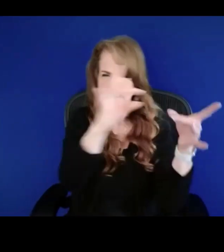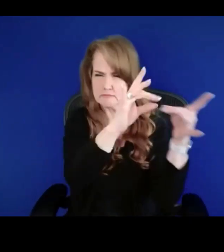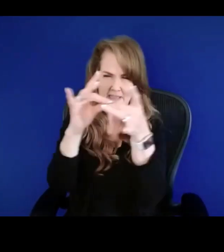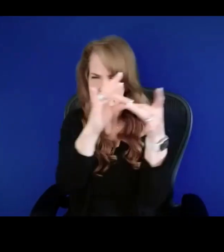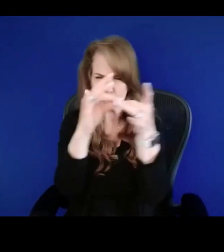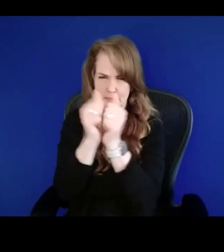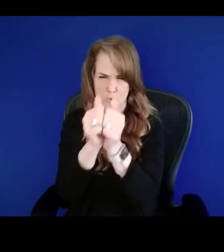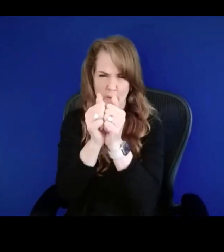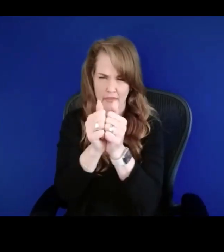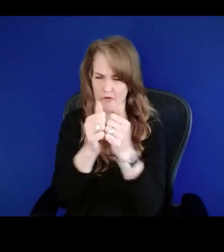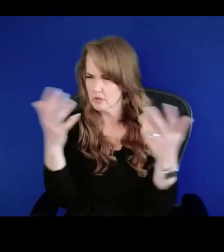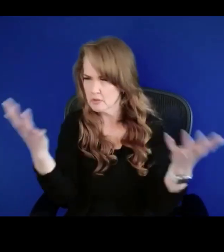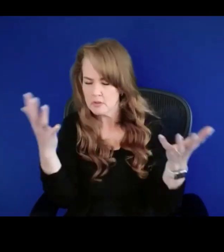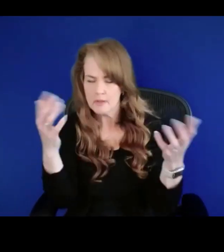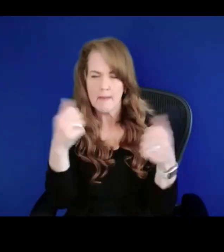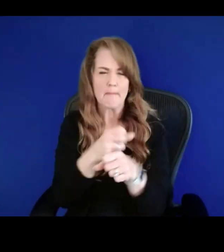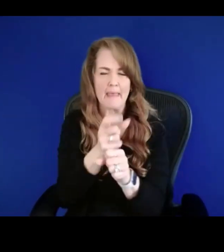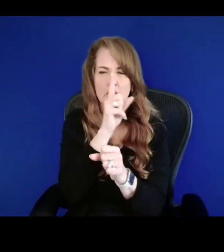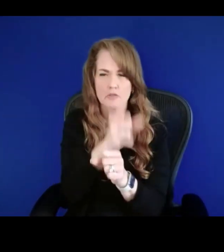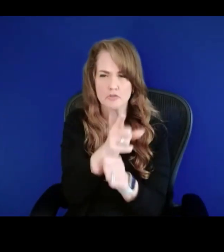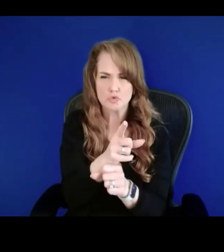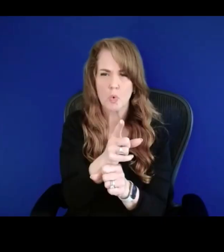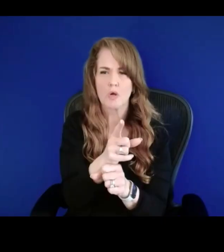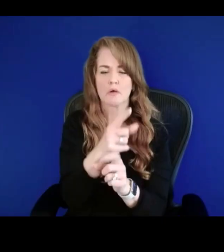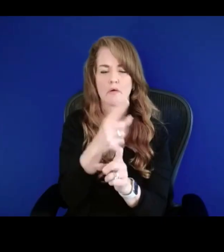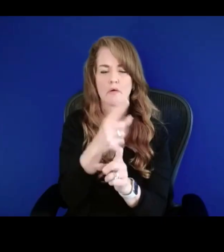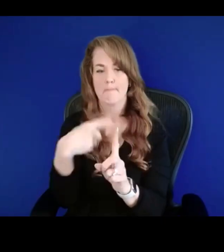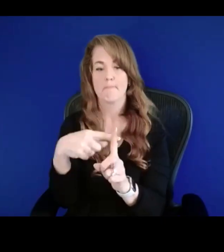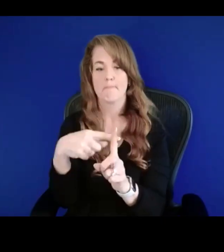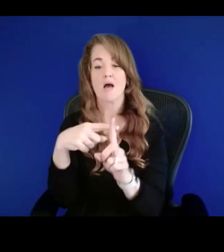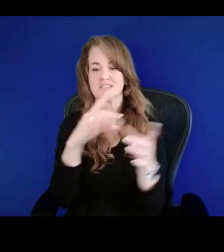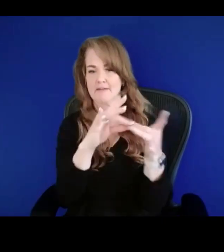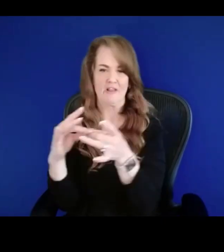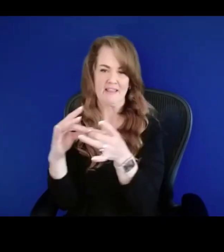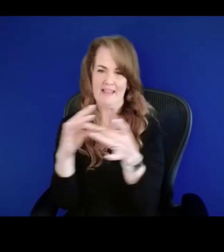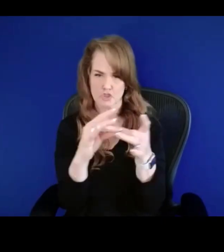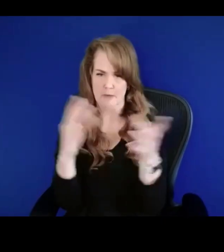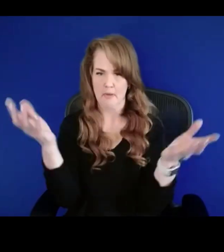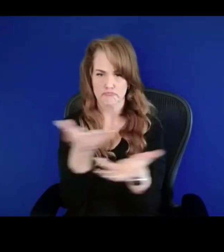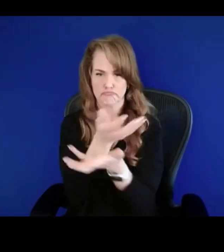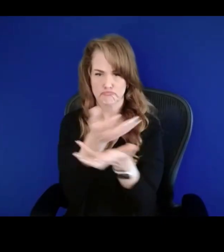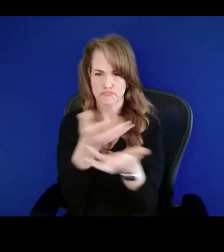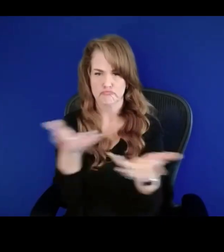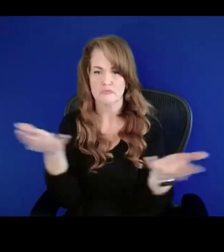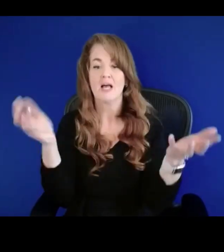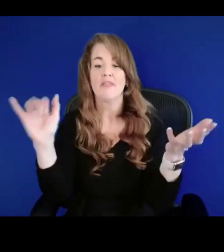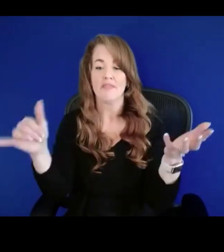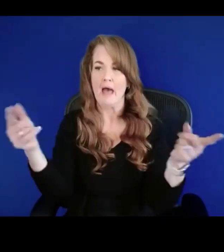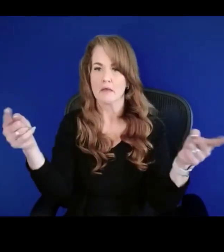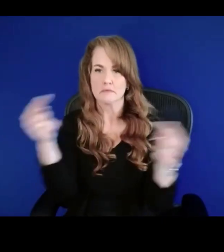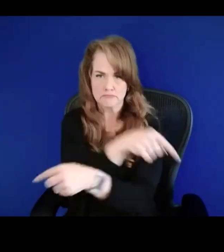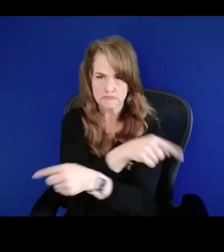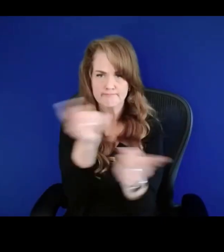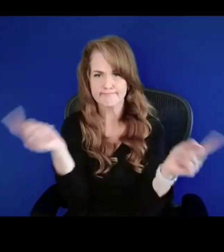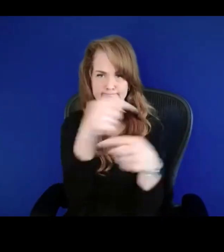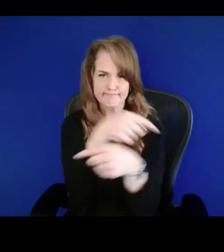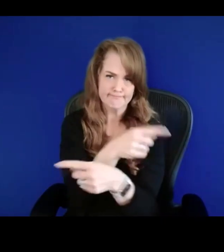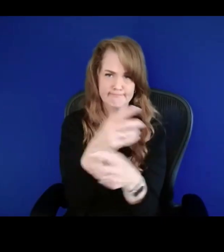sure that there's a positive relationship that will kind of transfer over to the daycare and home settings between all parties.